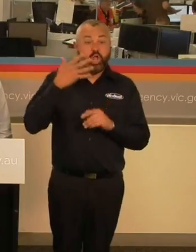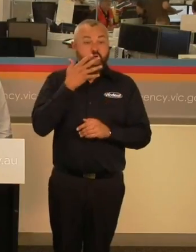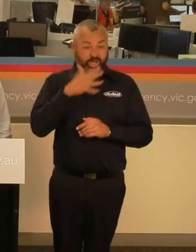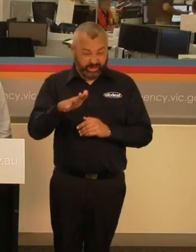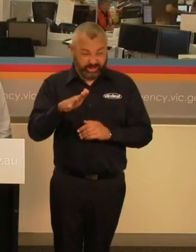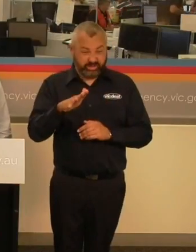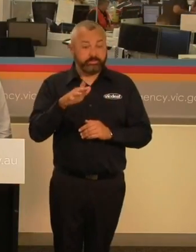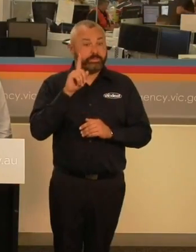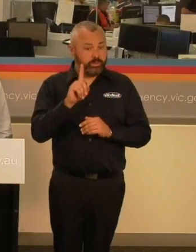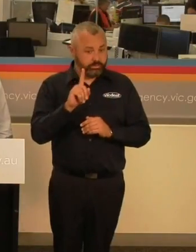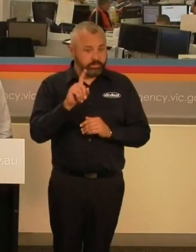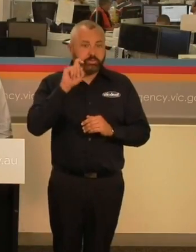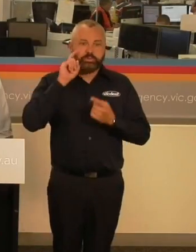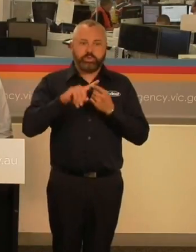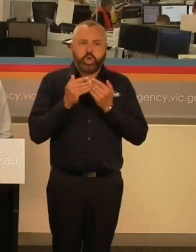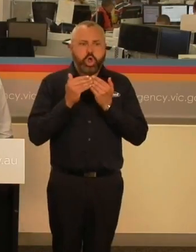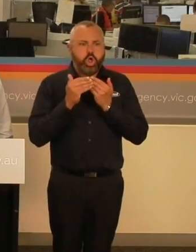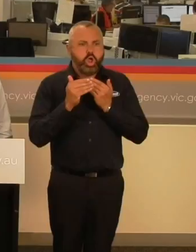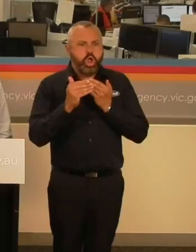lasting a bit longer and the change isn't going to go through all of